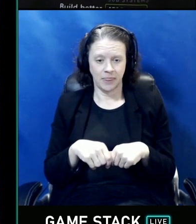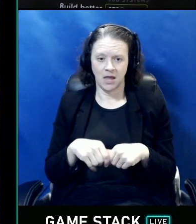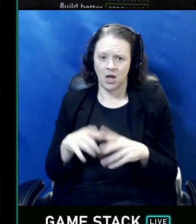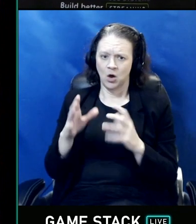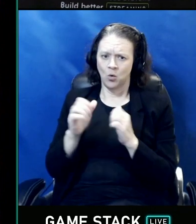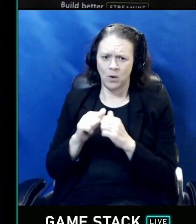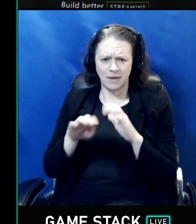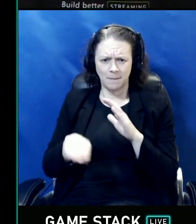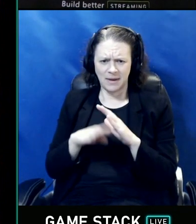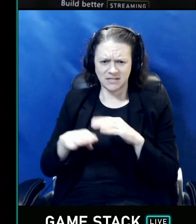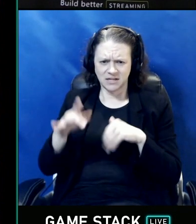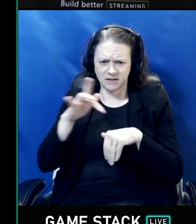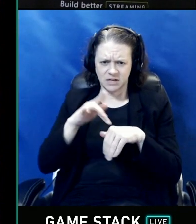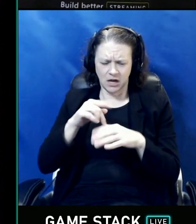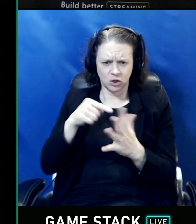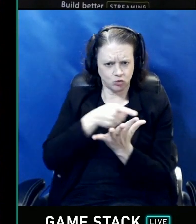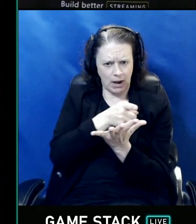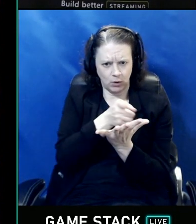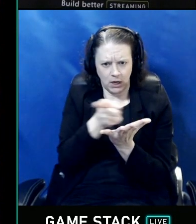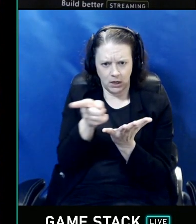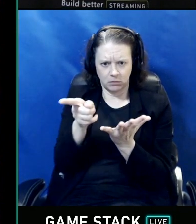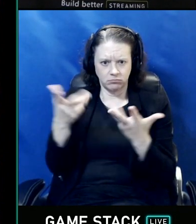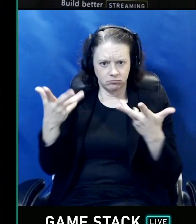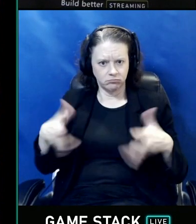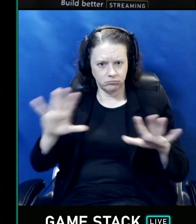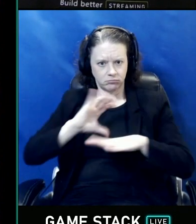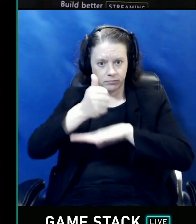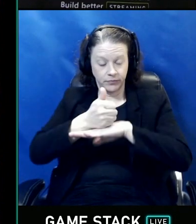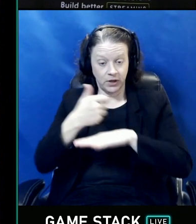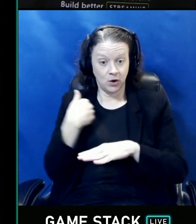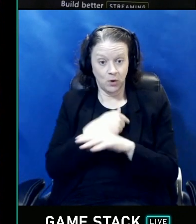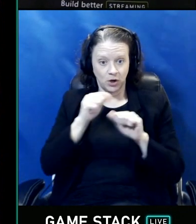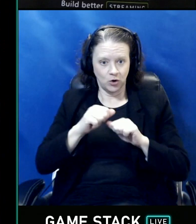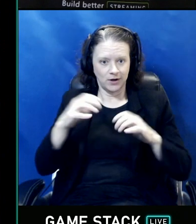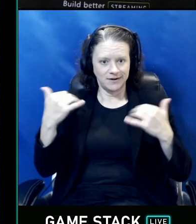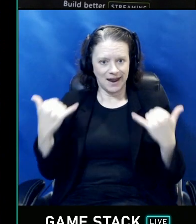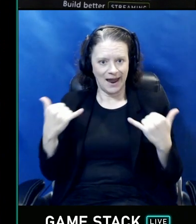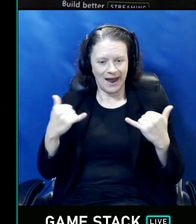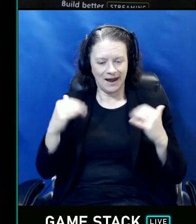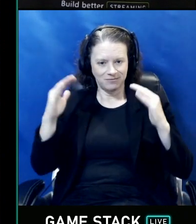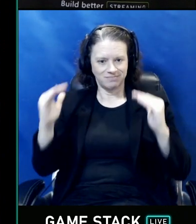the pieces were also in place to enable some more advanced scenarios for touch.